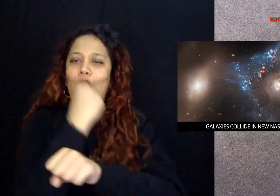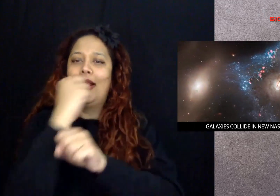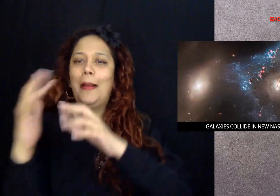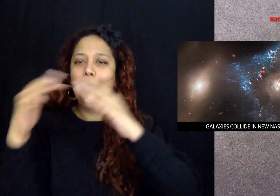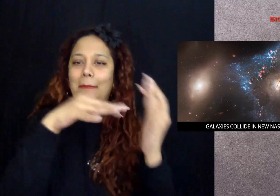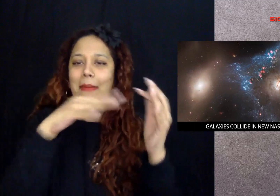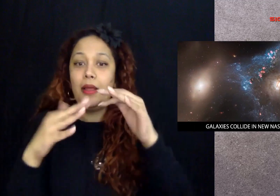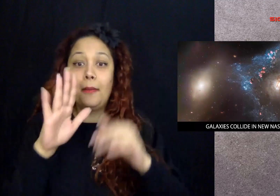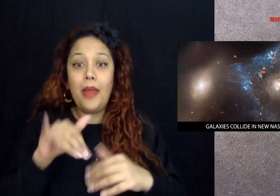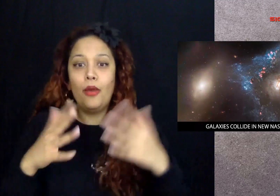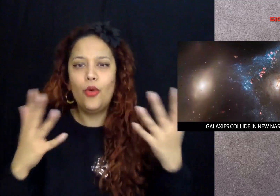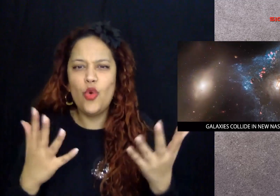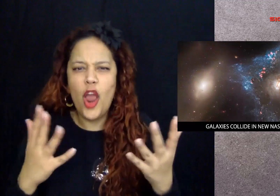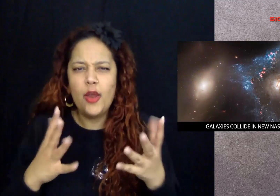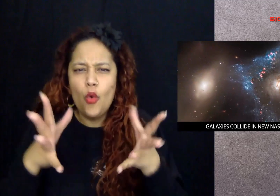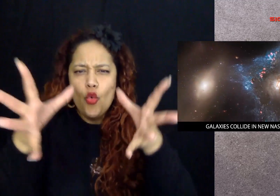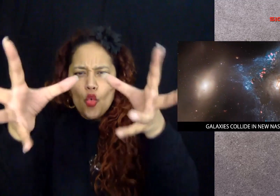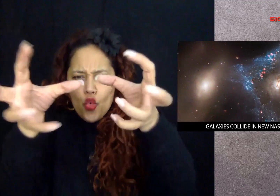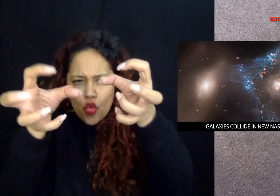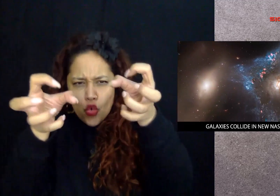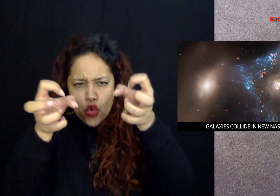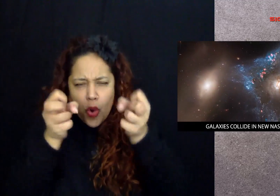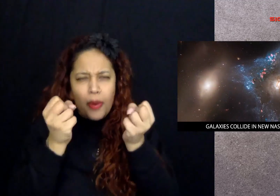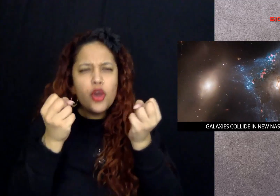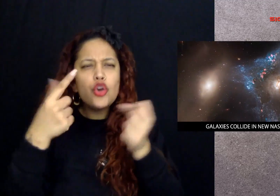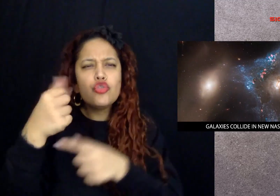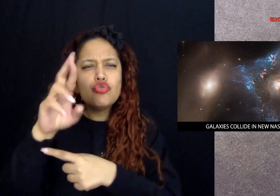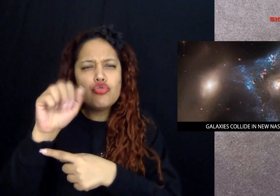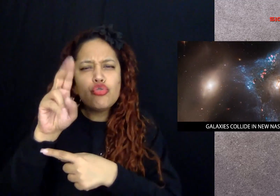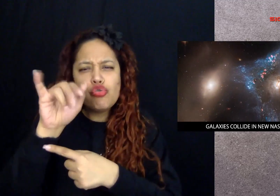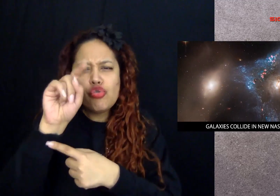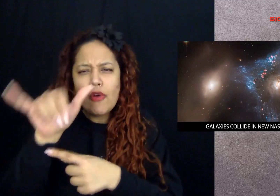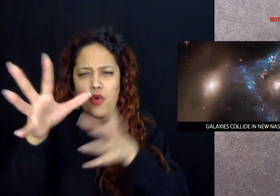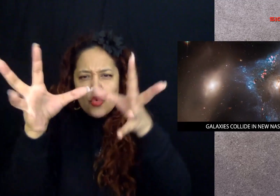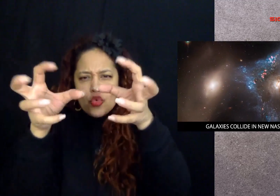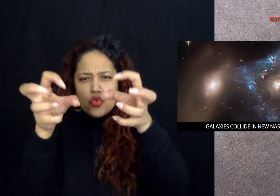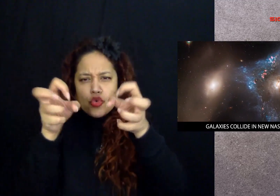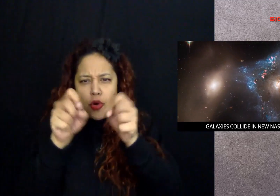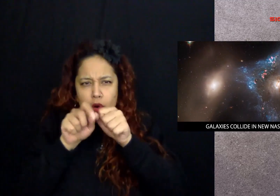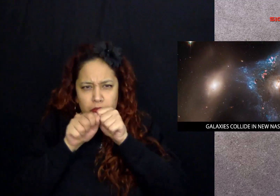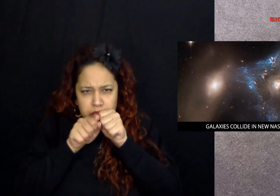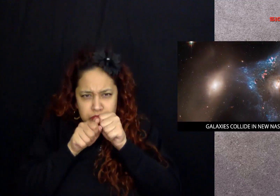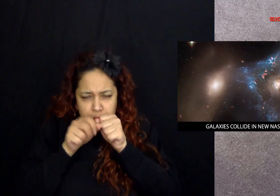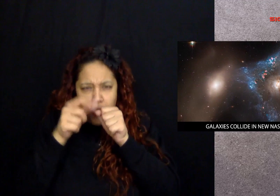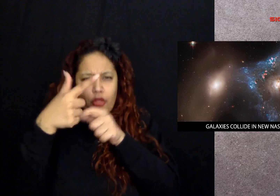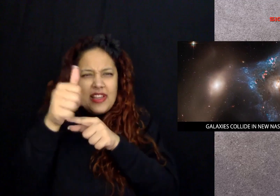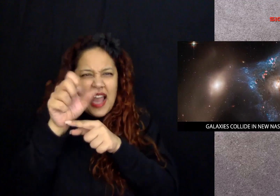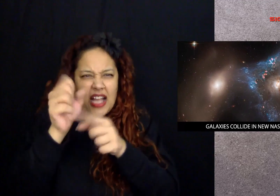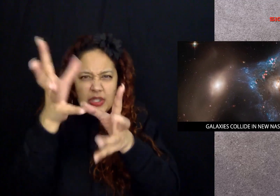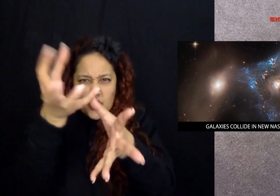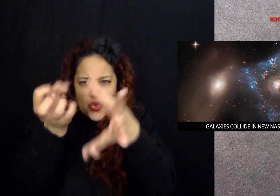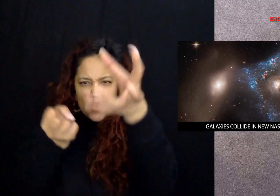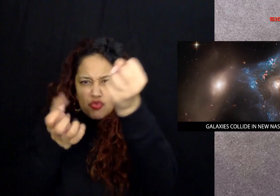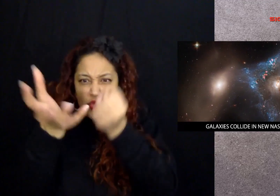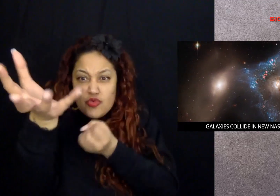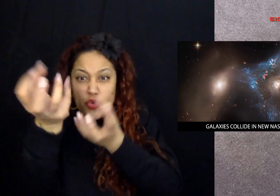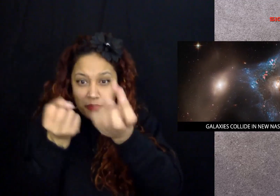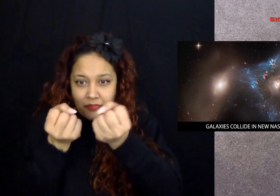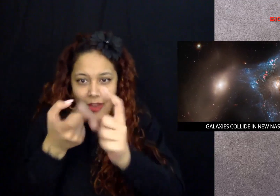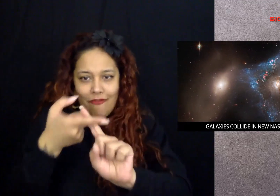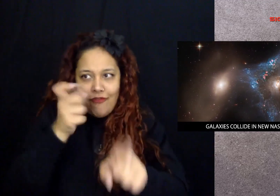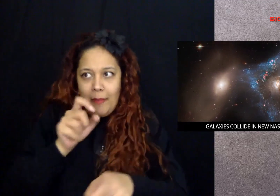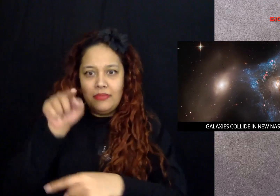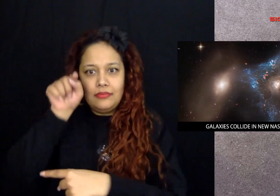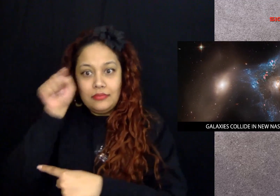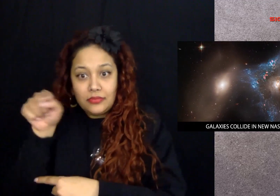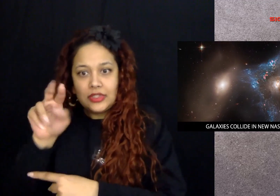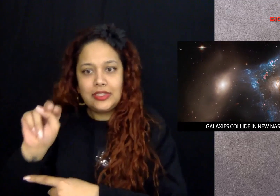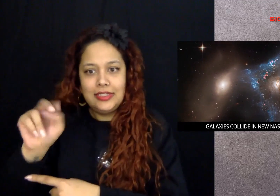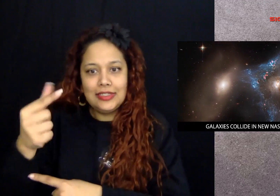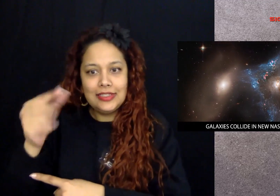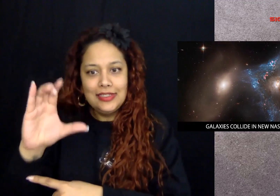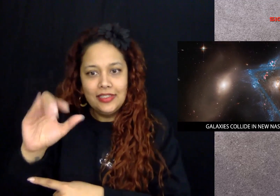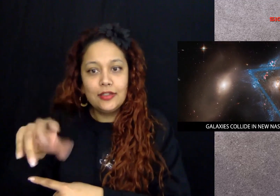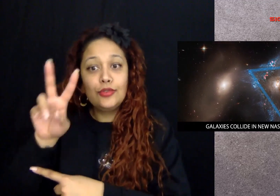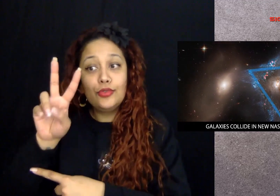experts believe it NGC 2444 on the left won the battle by using its massive gravity to pull gas